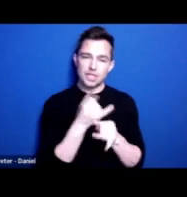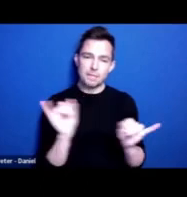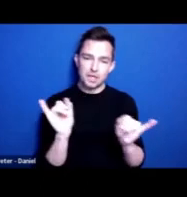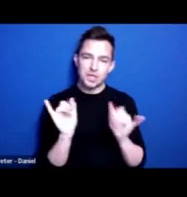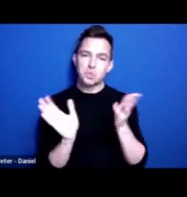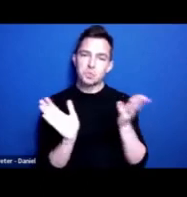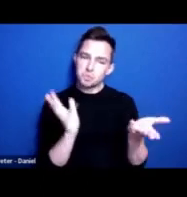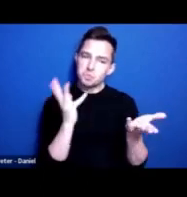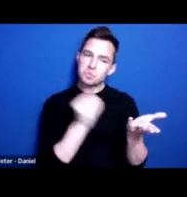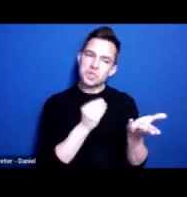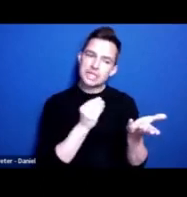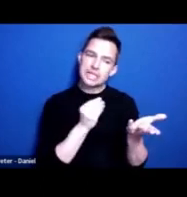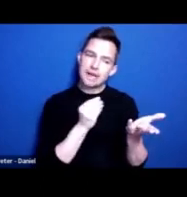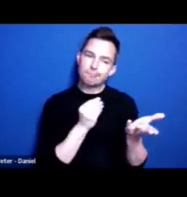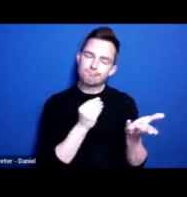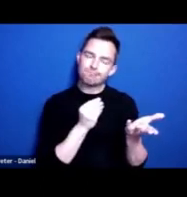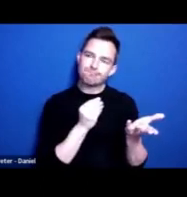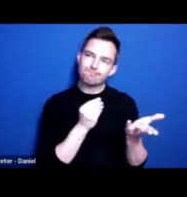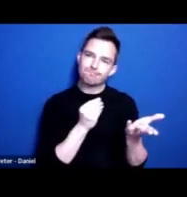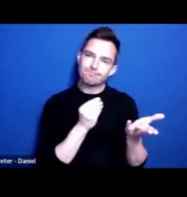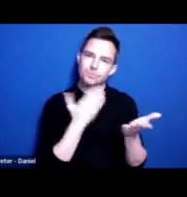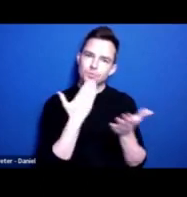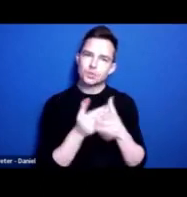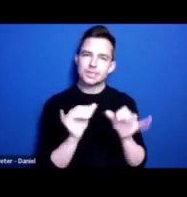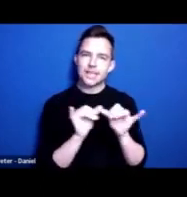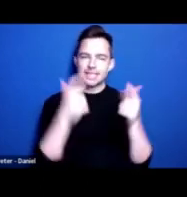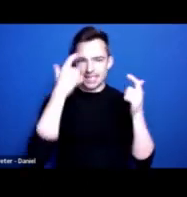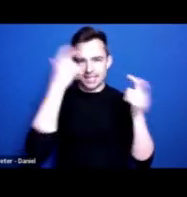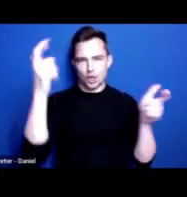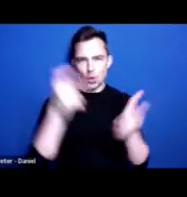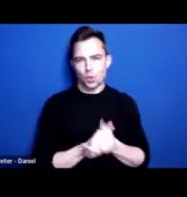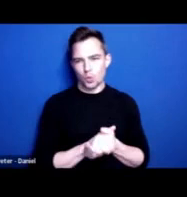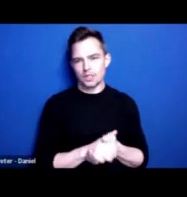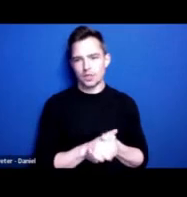pretty decent sized ego. I think that's not all that uncommon for